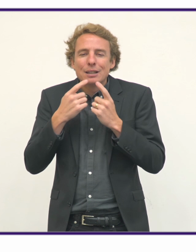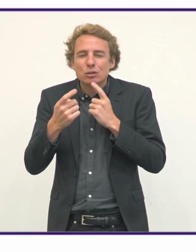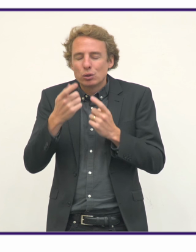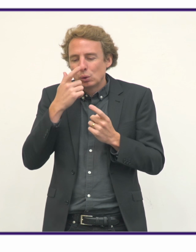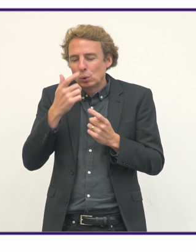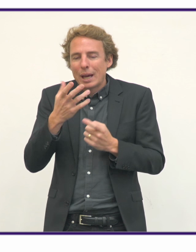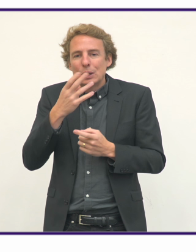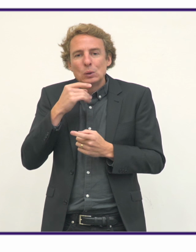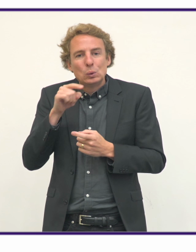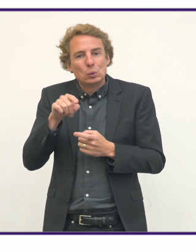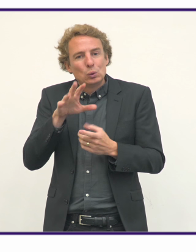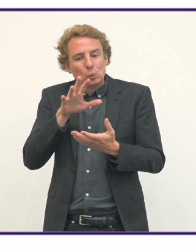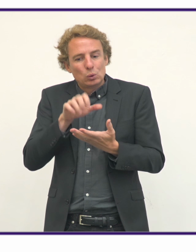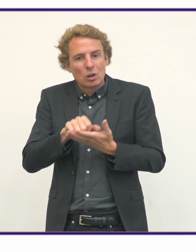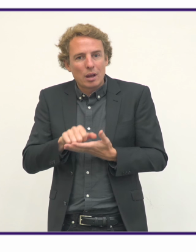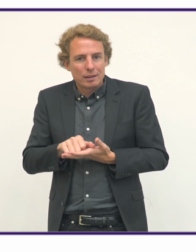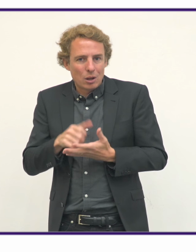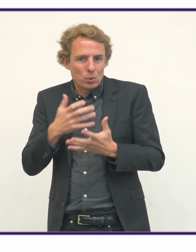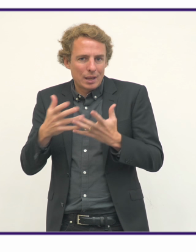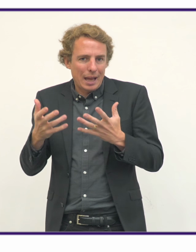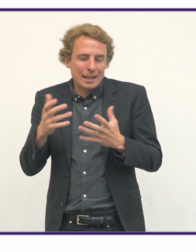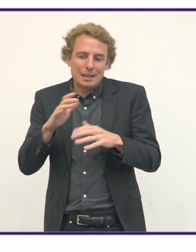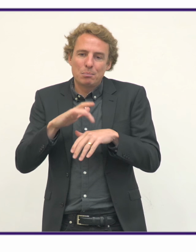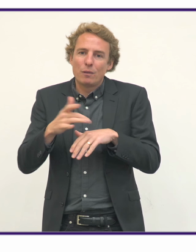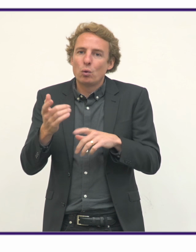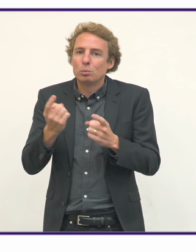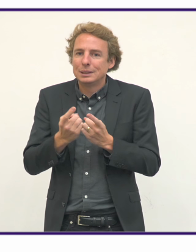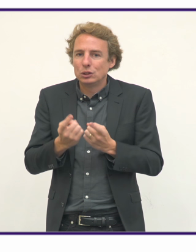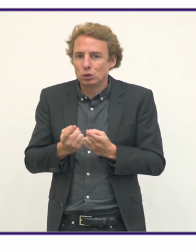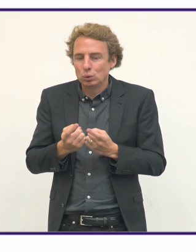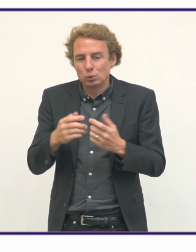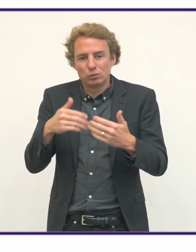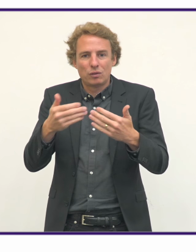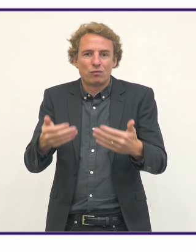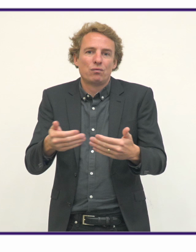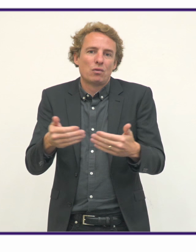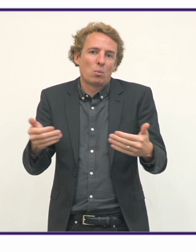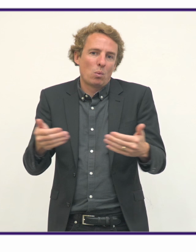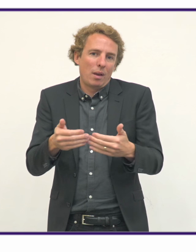and diagnose common performance front-end issues, such as document load.